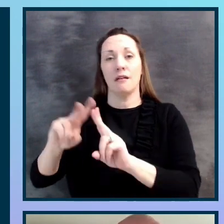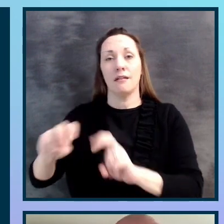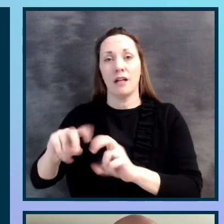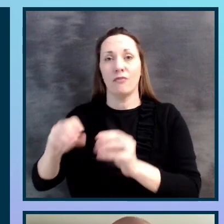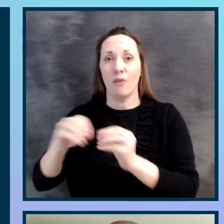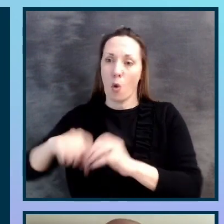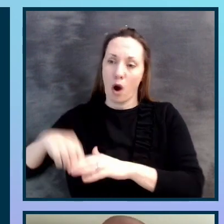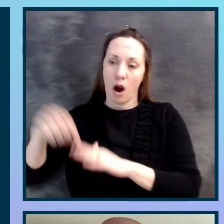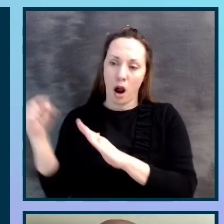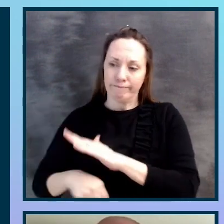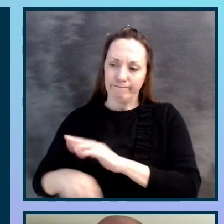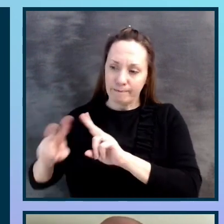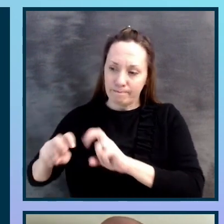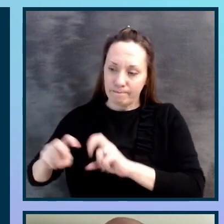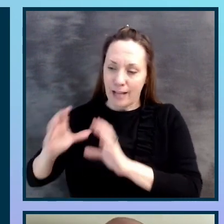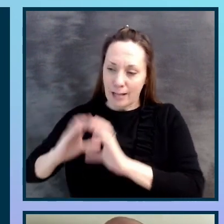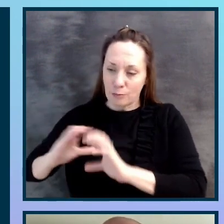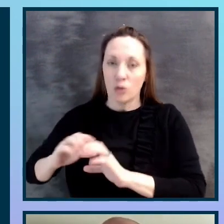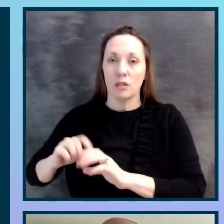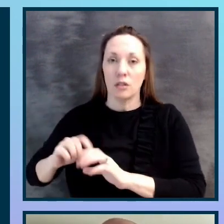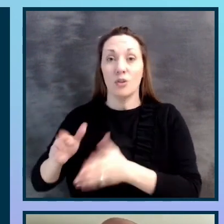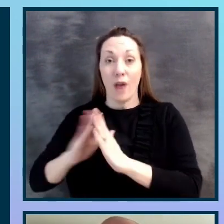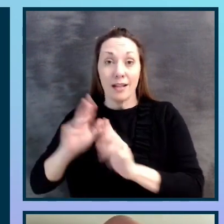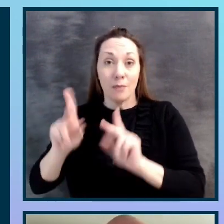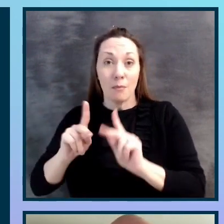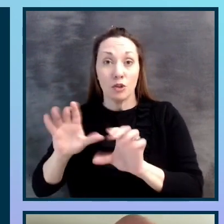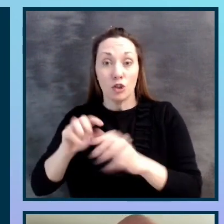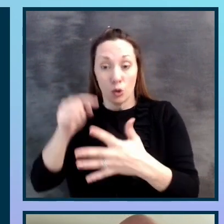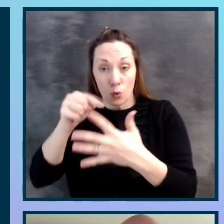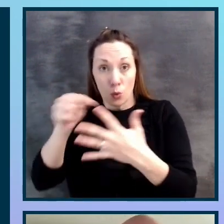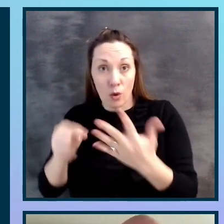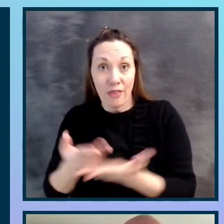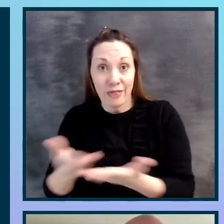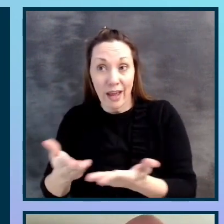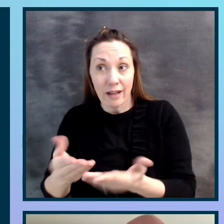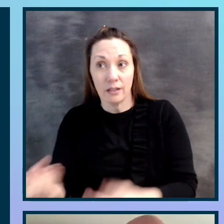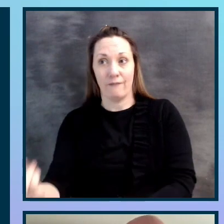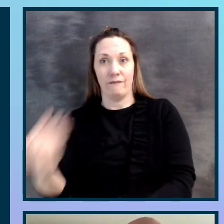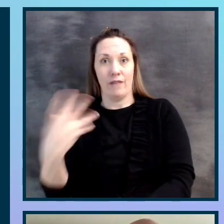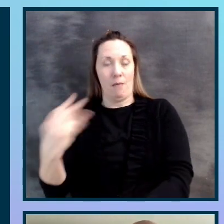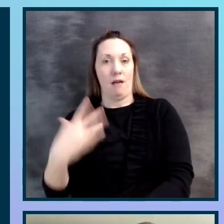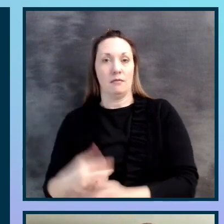and ask people to do things and give us feedback on them. But there are some big traps within it.